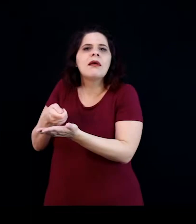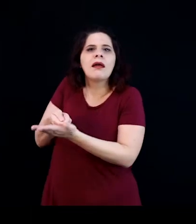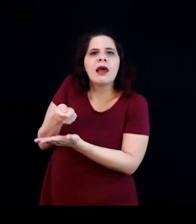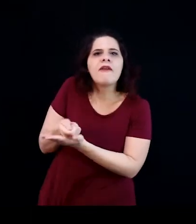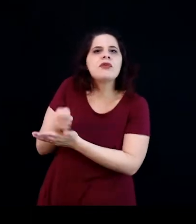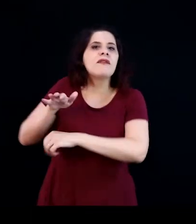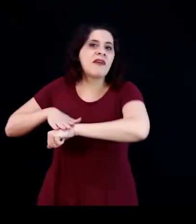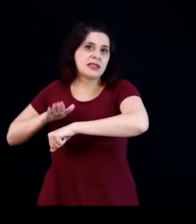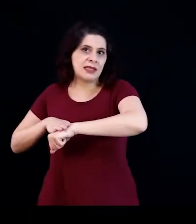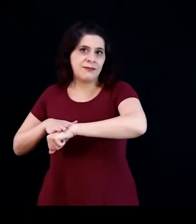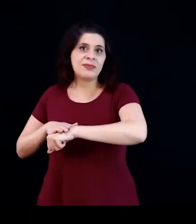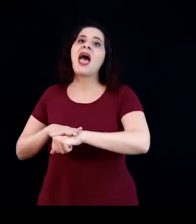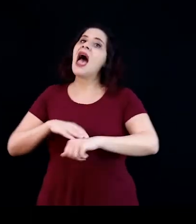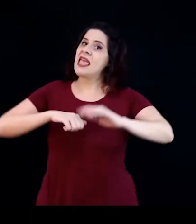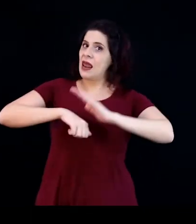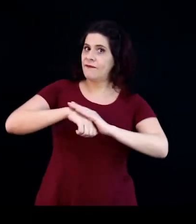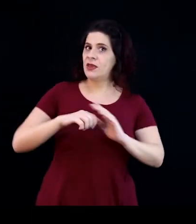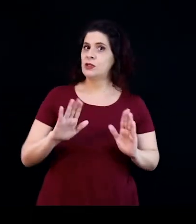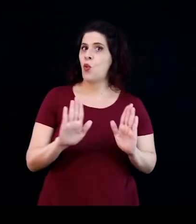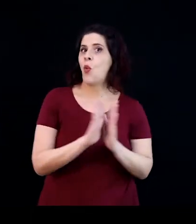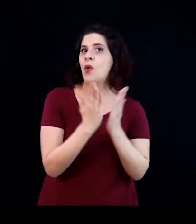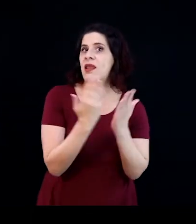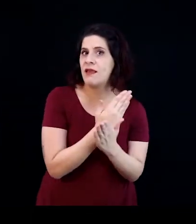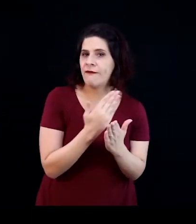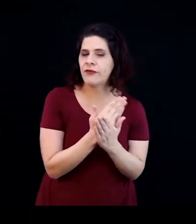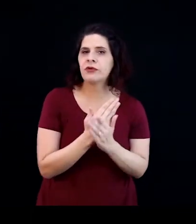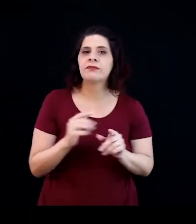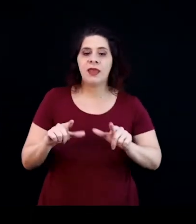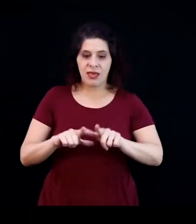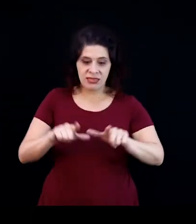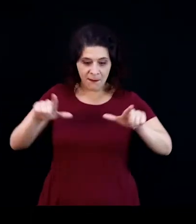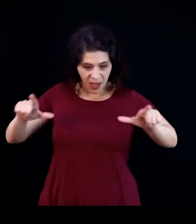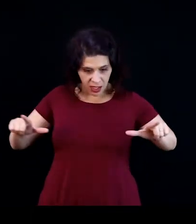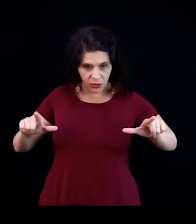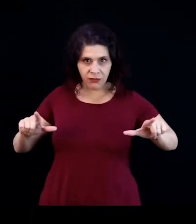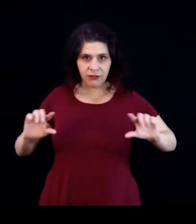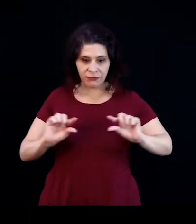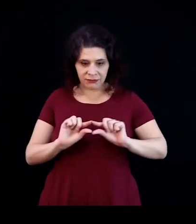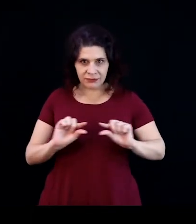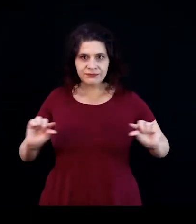She ended up making a book that responded to the lyrics